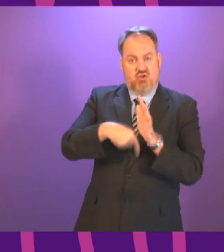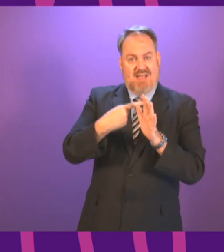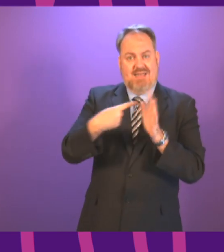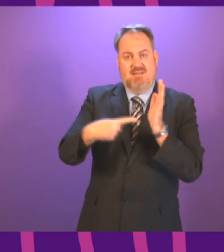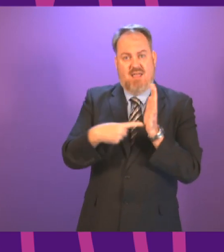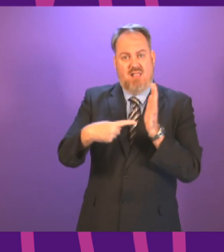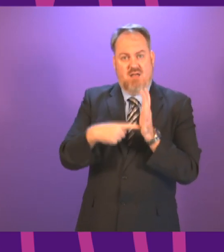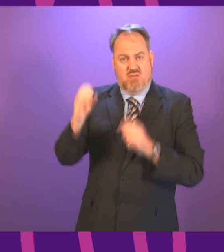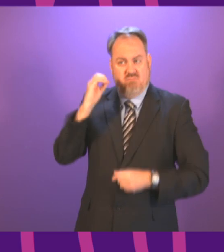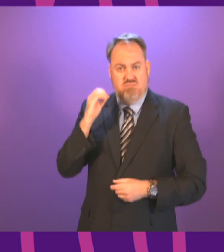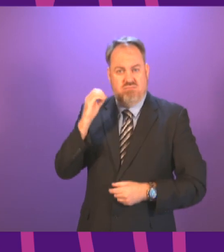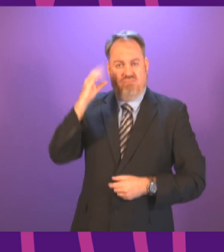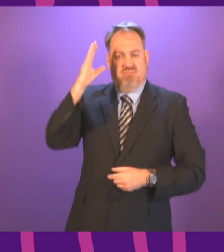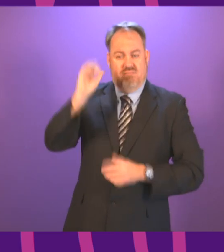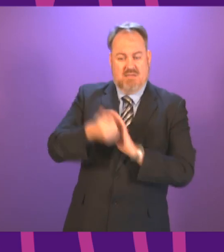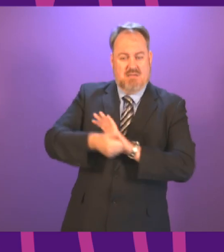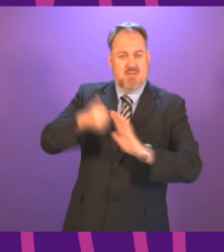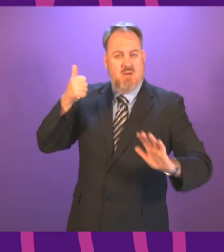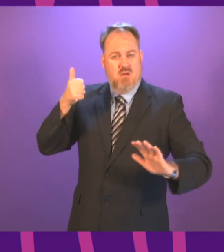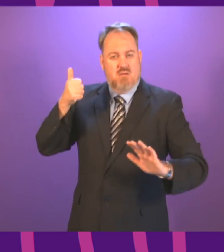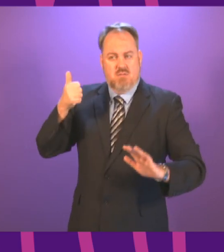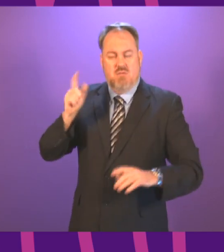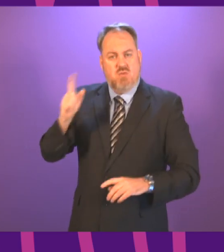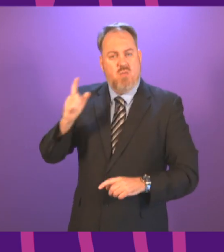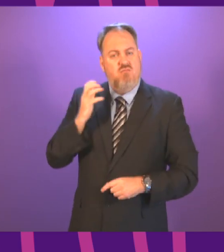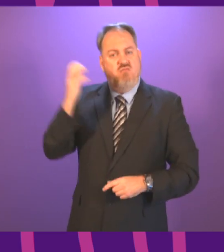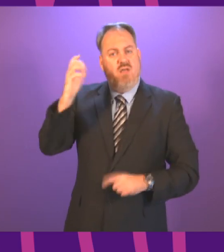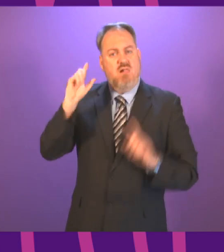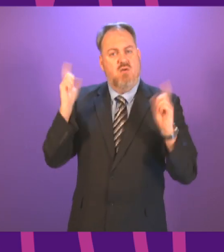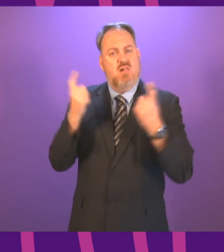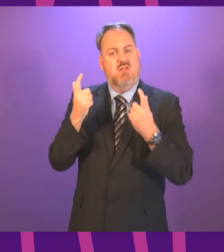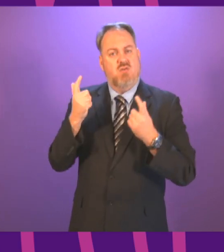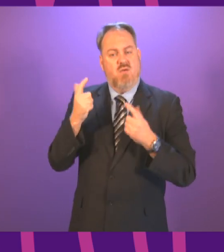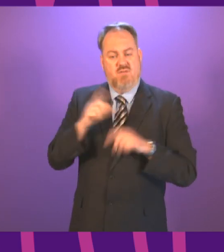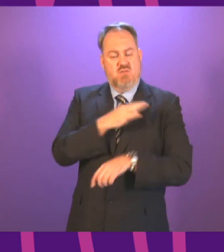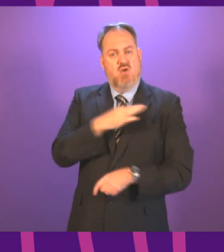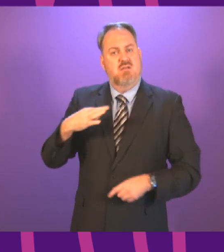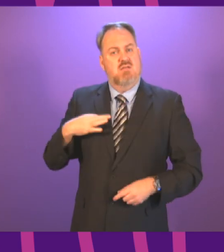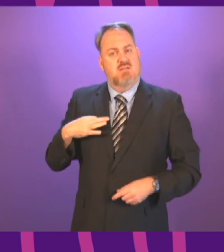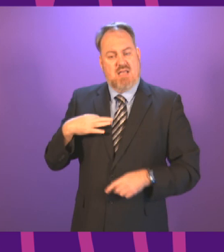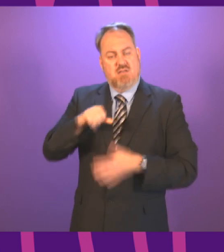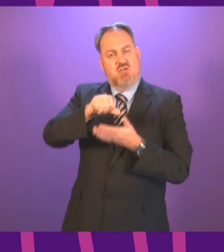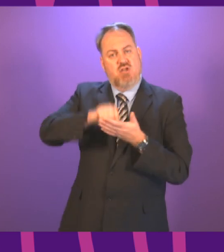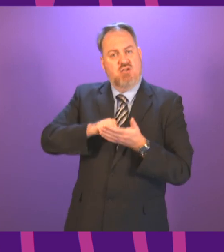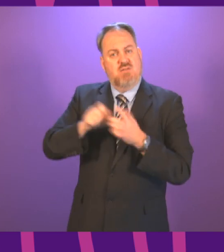of the Royal College of Physicians and Surgeons of Glasgow. Professor Taylor has, alongside the presidents of the Royal College of Physicians of Edinburgh and the Royal College of Surgeons